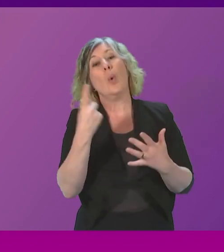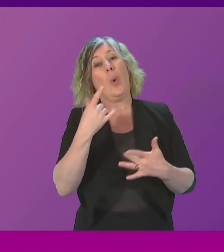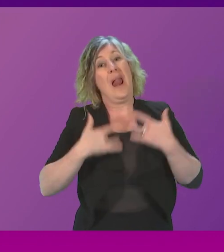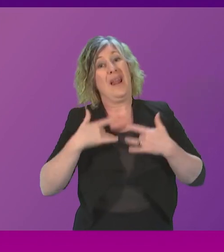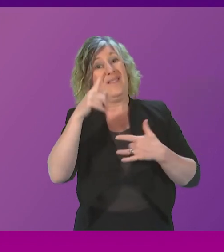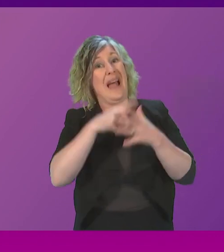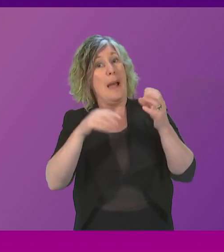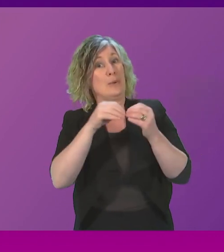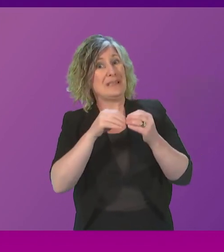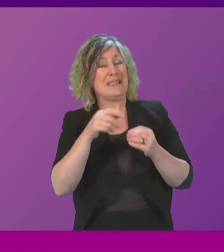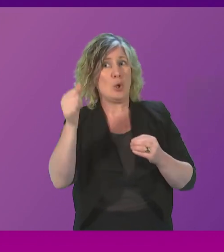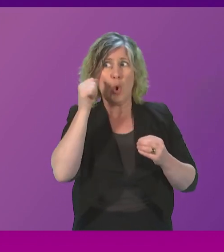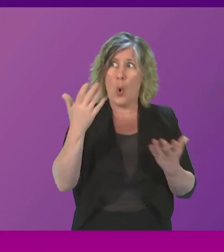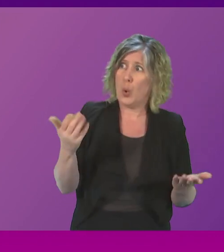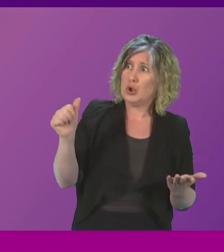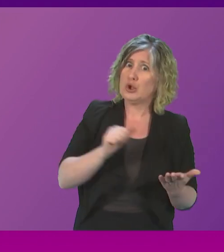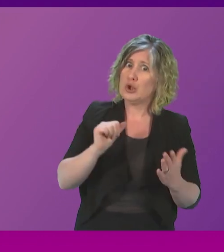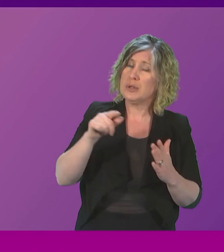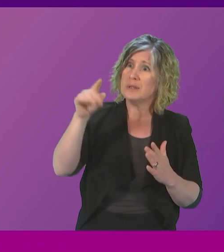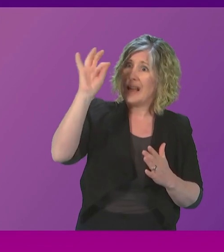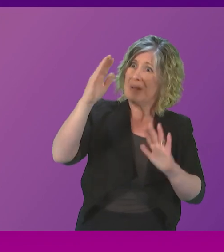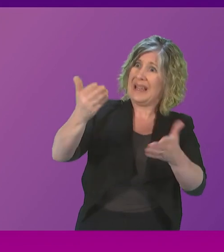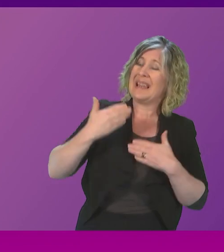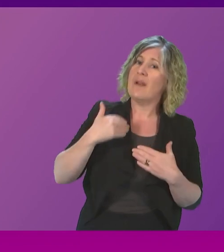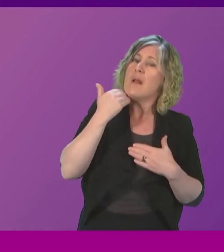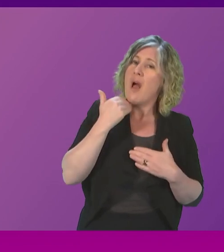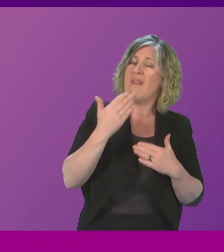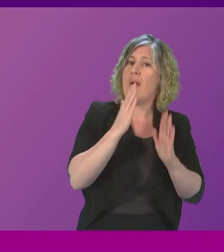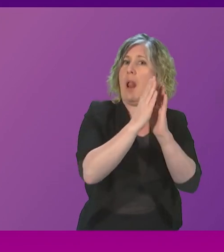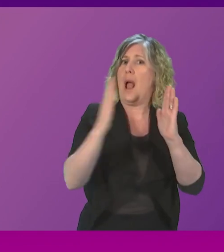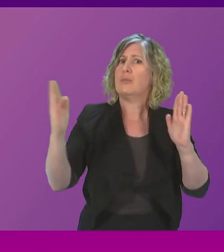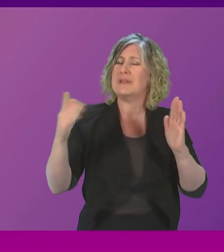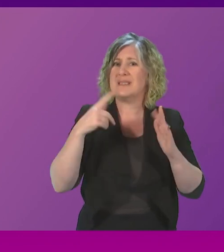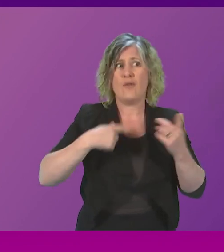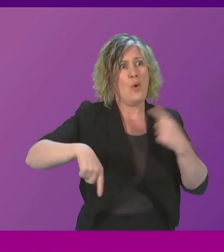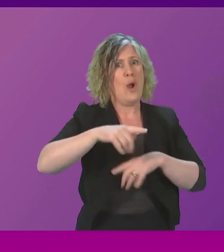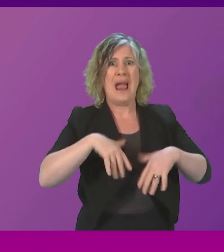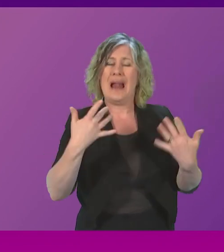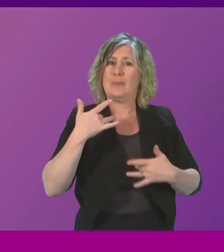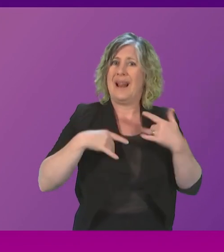library facilities to all residents, and we all heard the First Minister’s predecessor